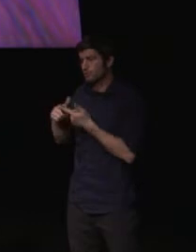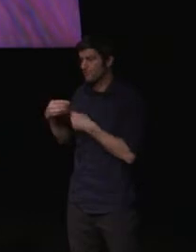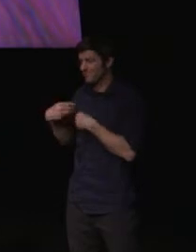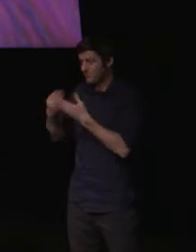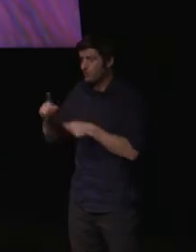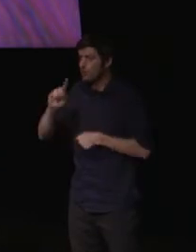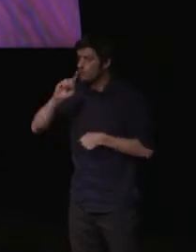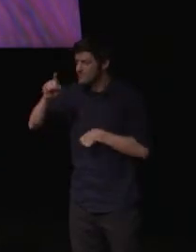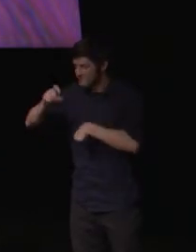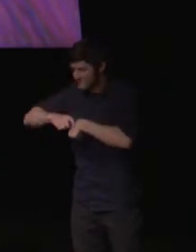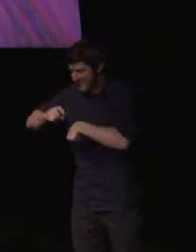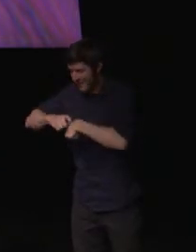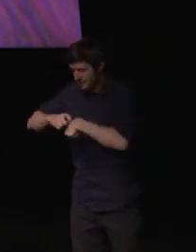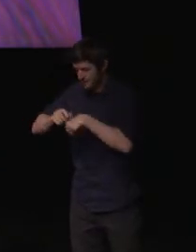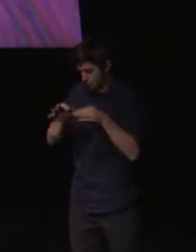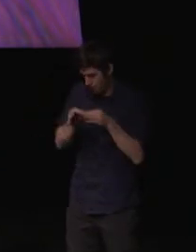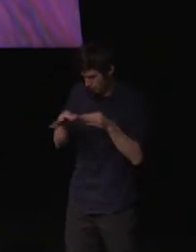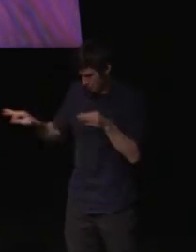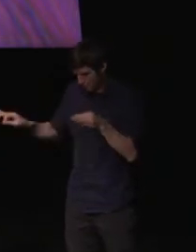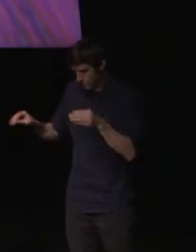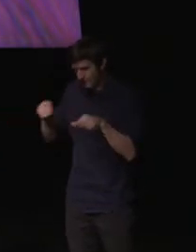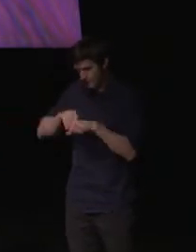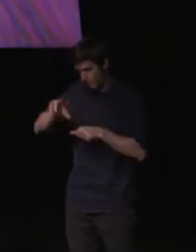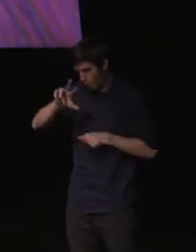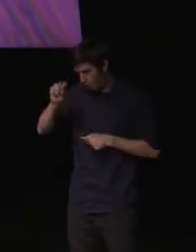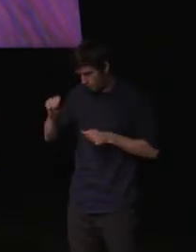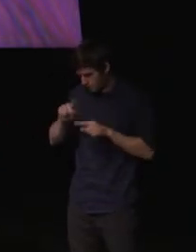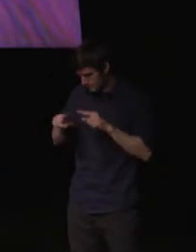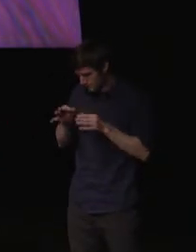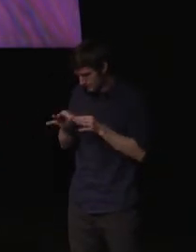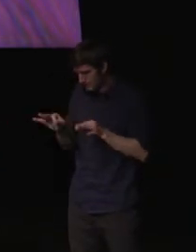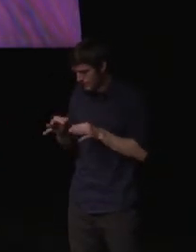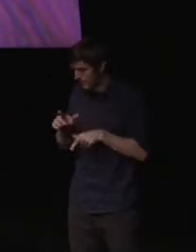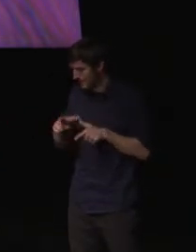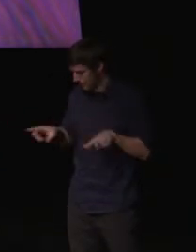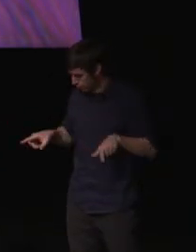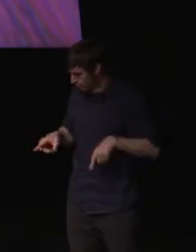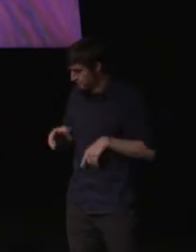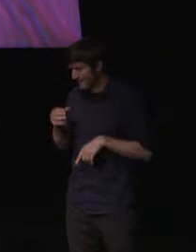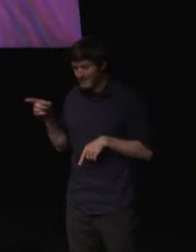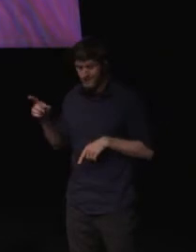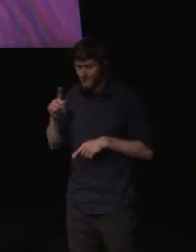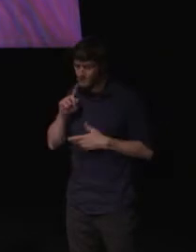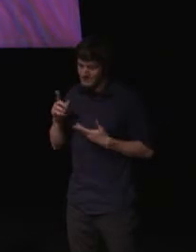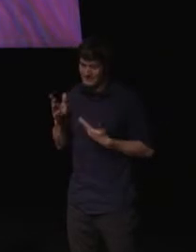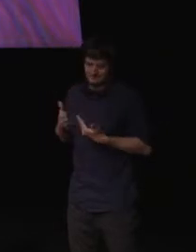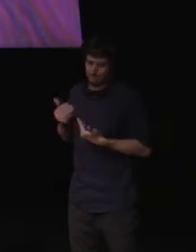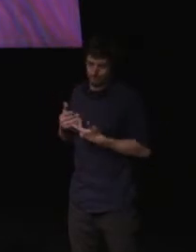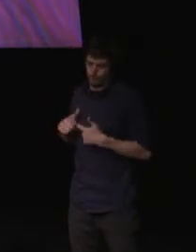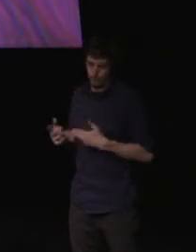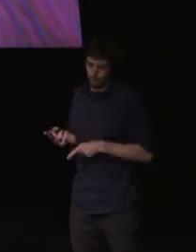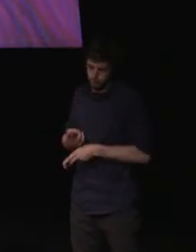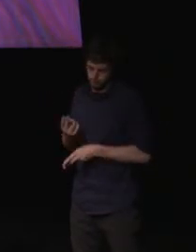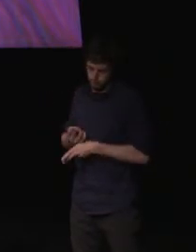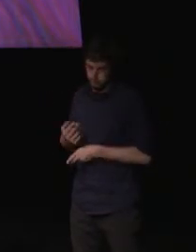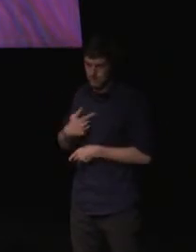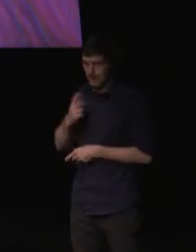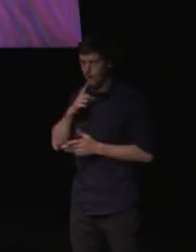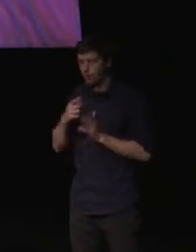across 30 languages and locales, and it is fairly trivial to use. I'm actually gonna work through a couple of code snippets